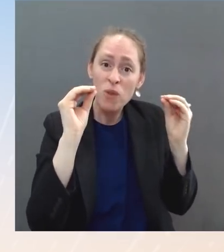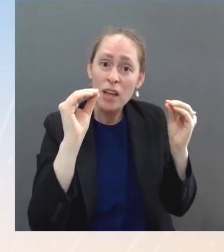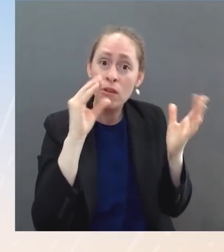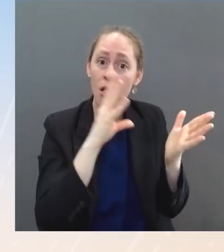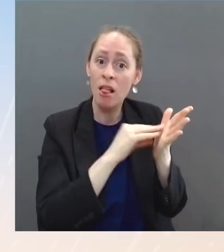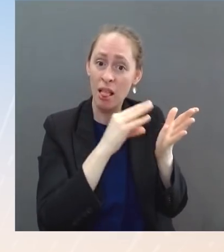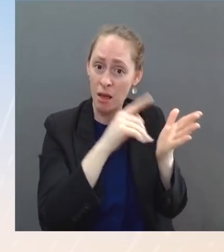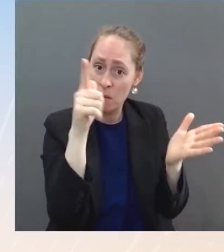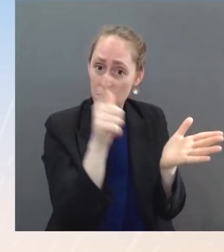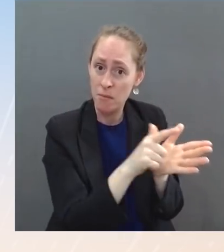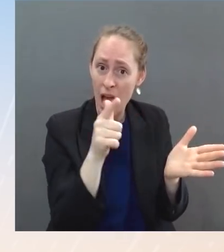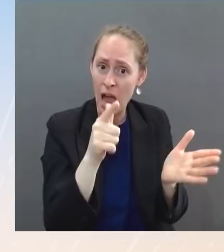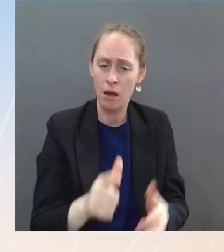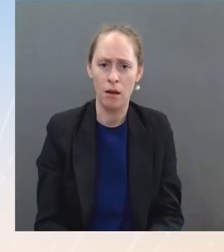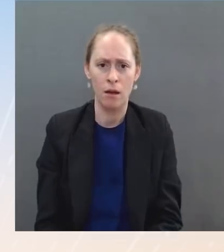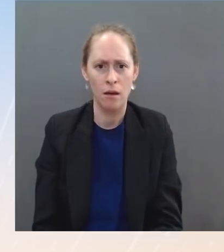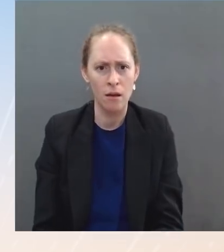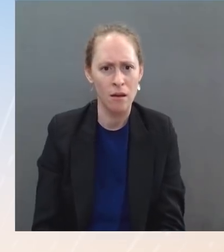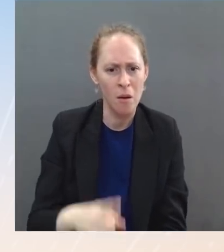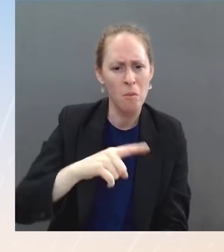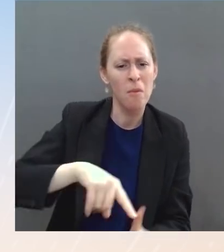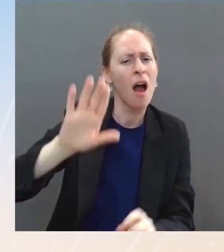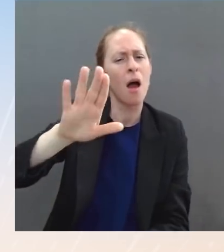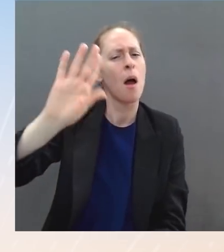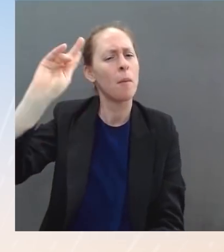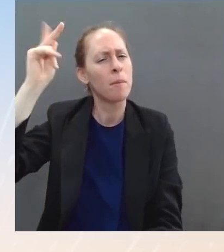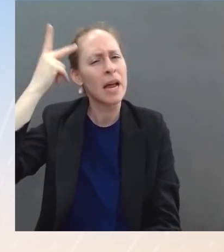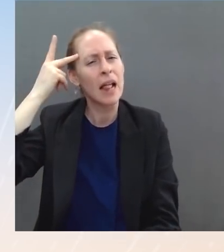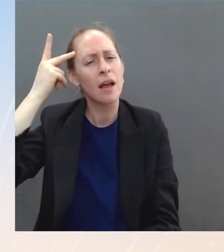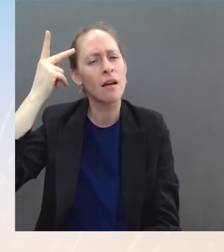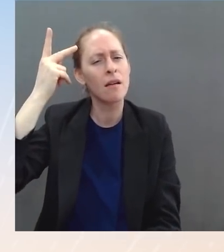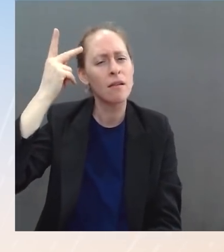that is putting parents and LGBTQ+ kids